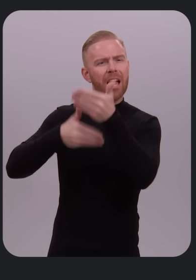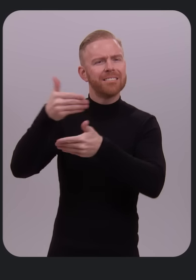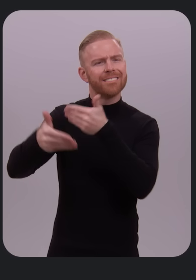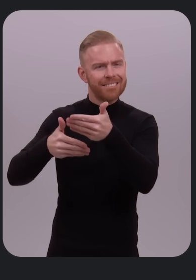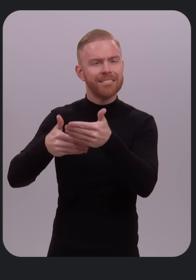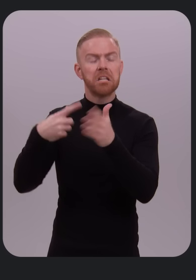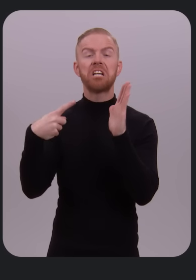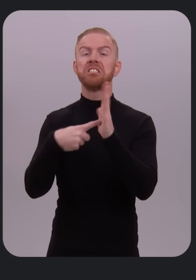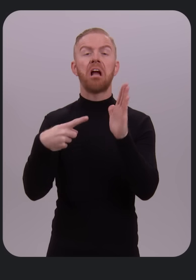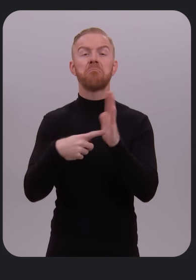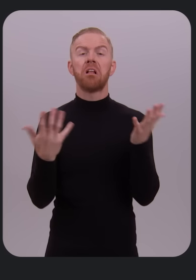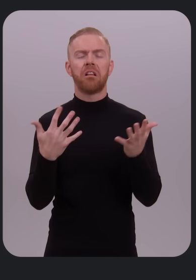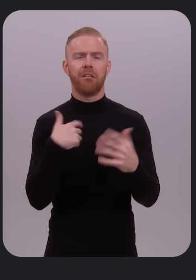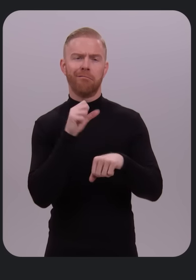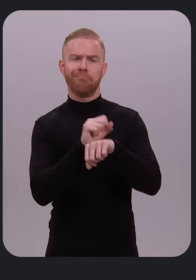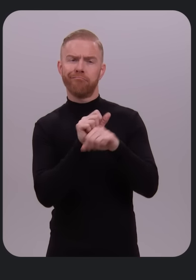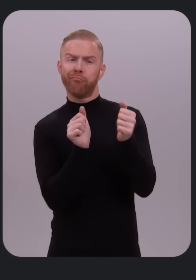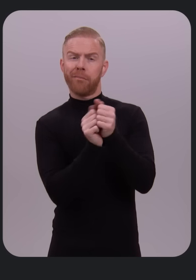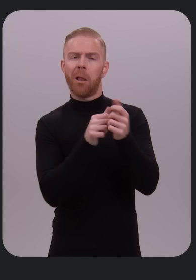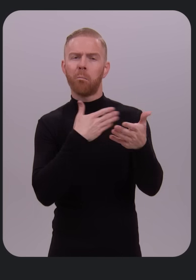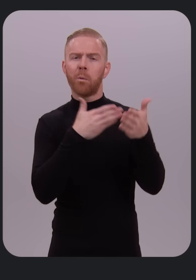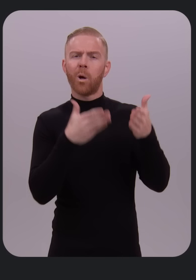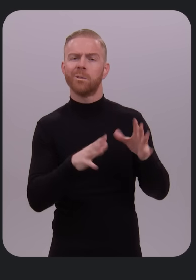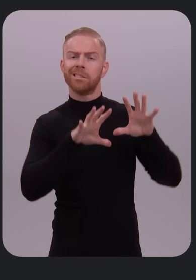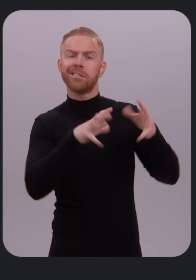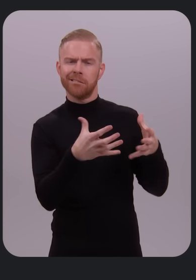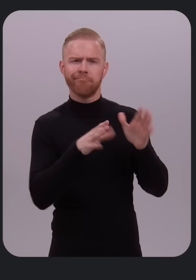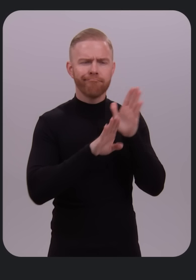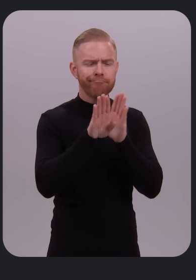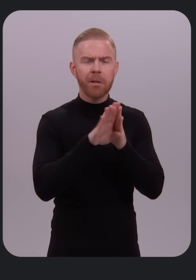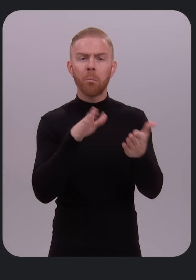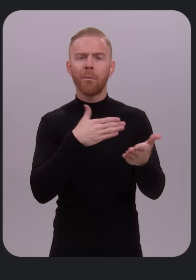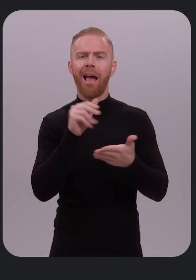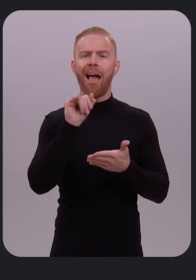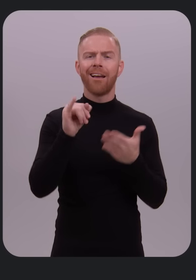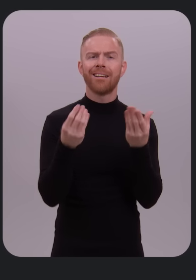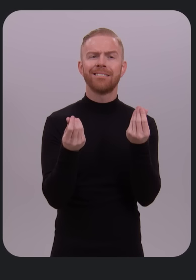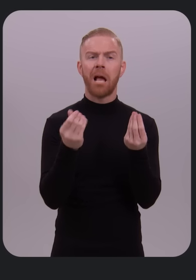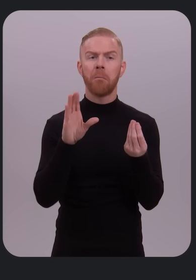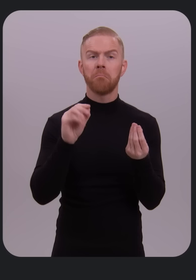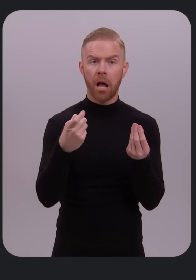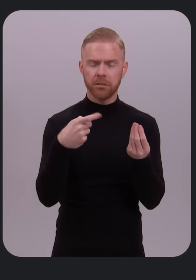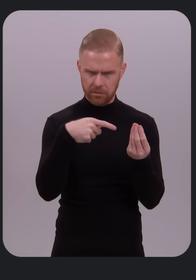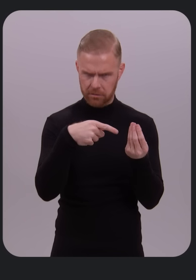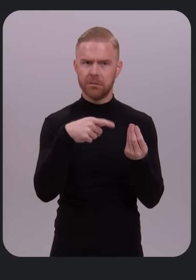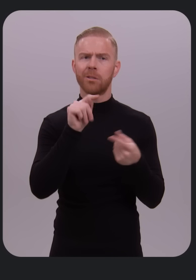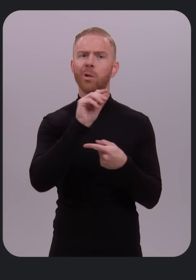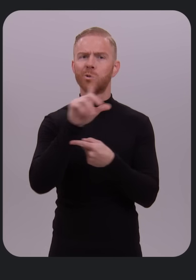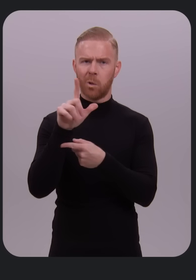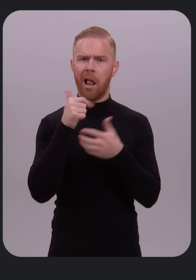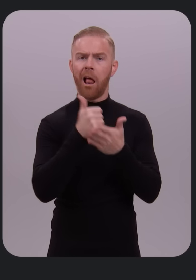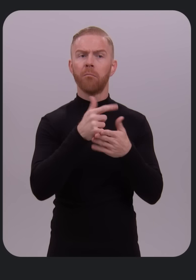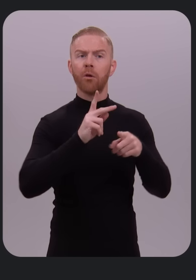For example, we worked with musicians to develop music AI sandbox. It's a tool for professionals to explore